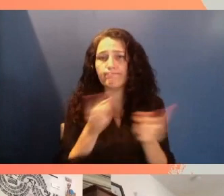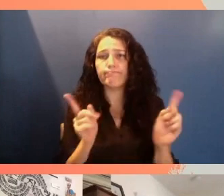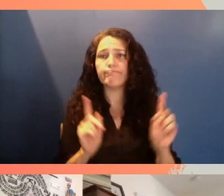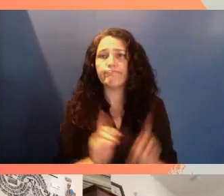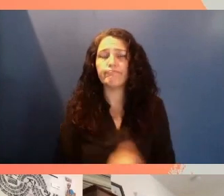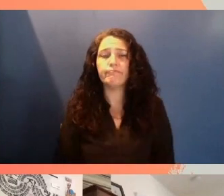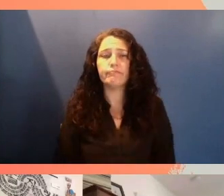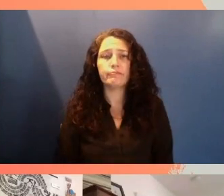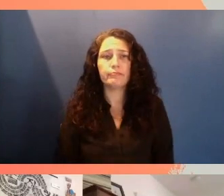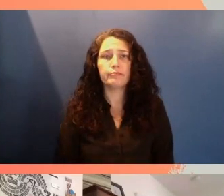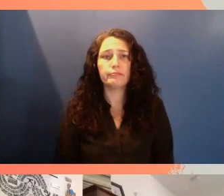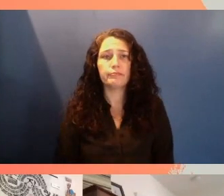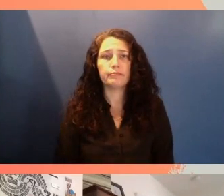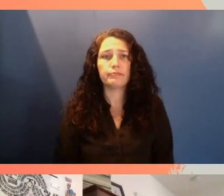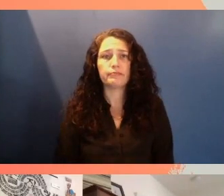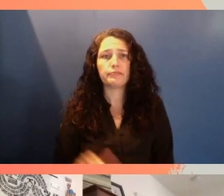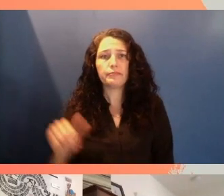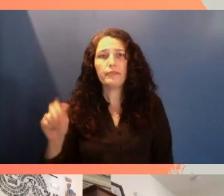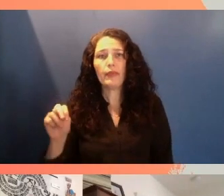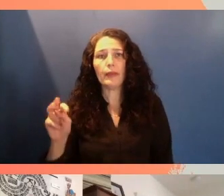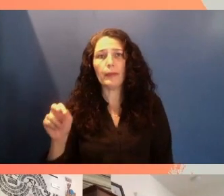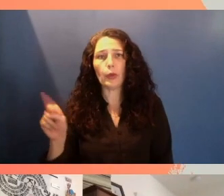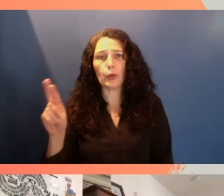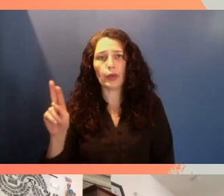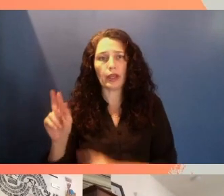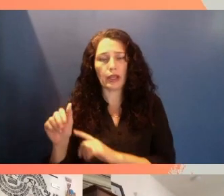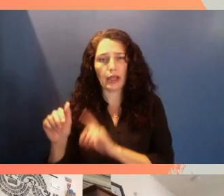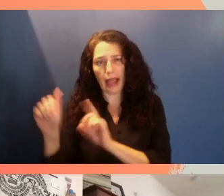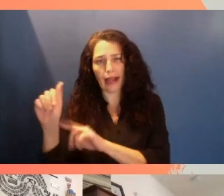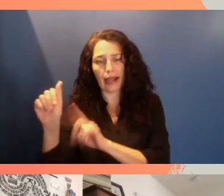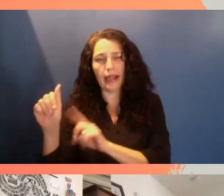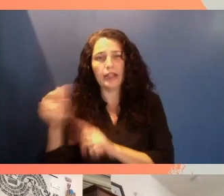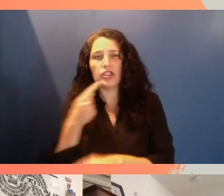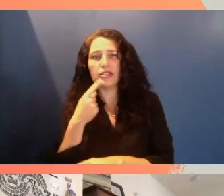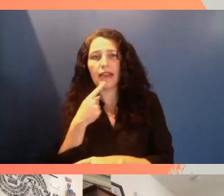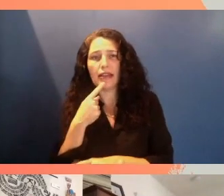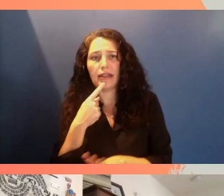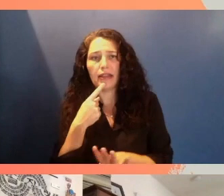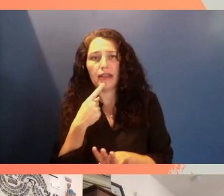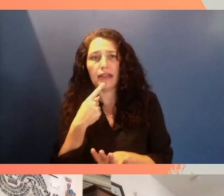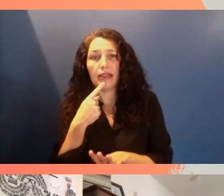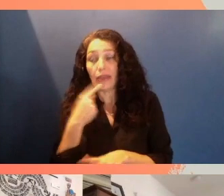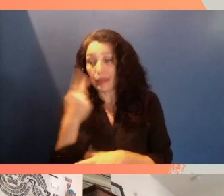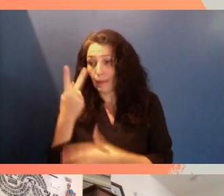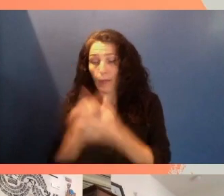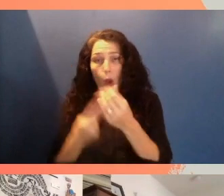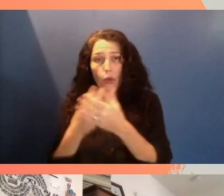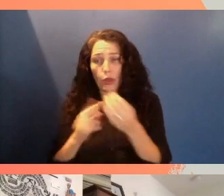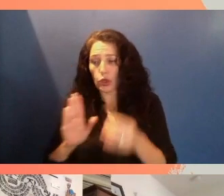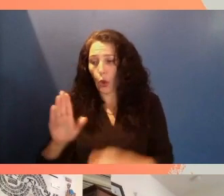And so one of the things that was really moving to me was the way in which even your two protagonists were linked